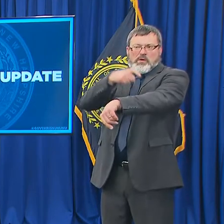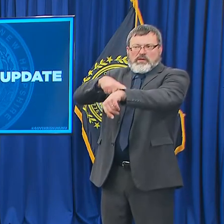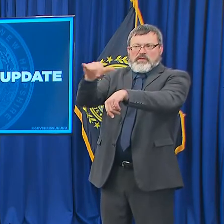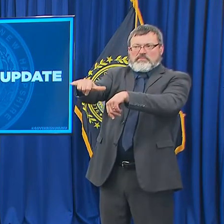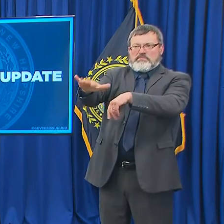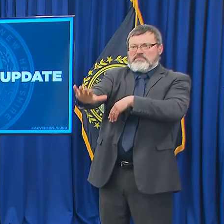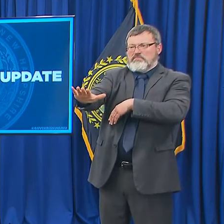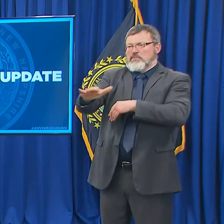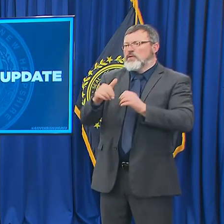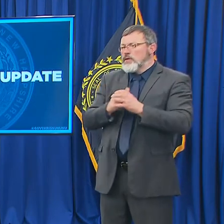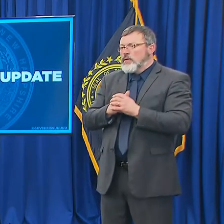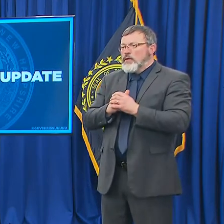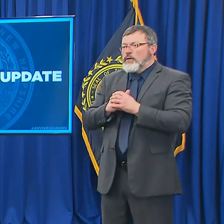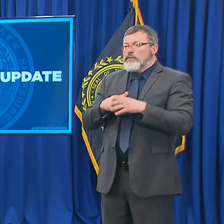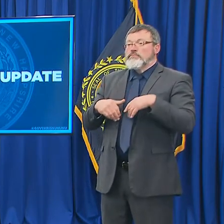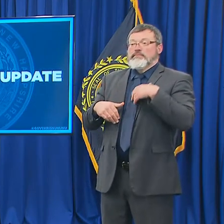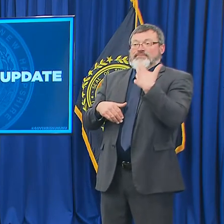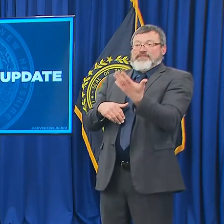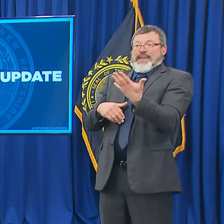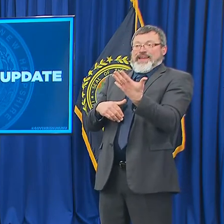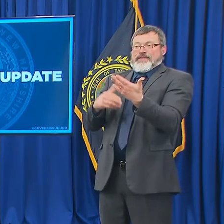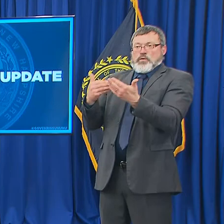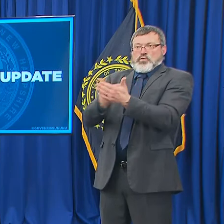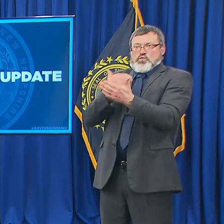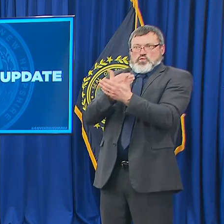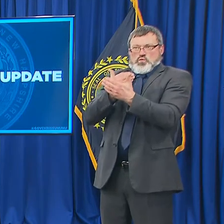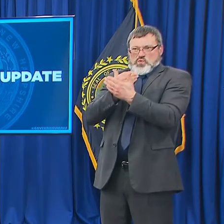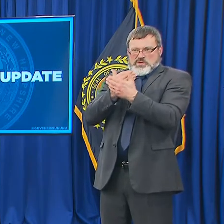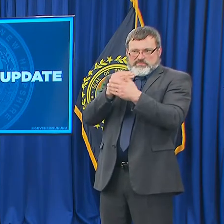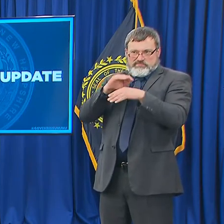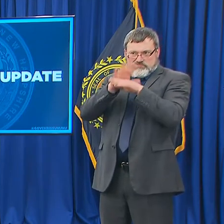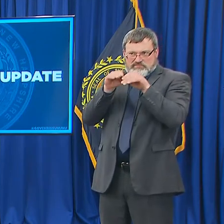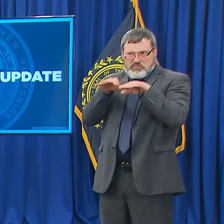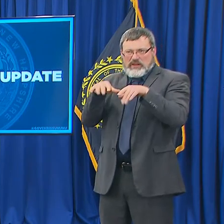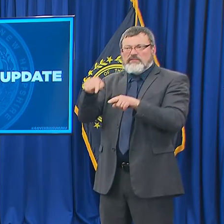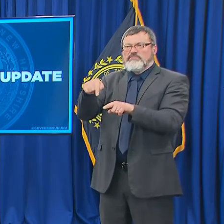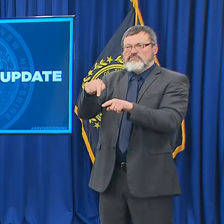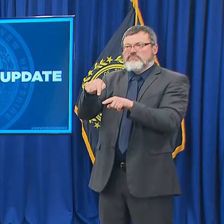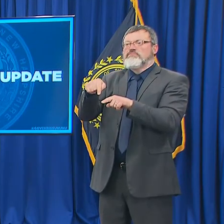today for long term care facilities. Earlier this week, we've made available an additional six